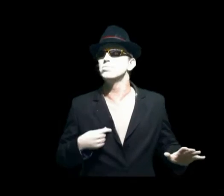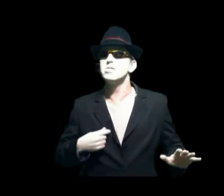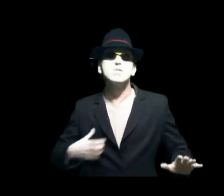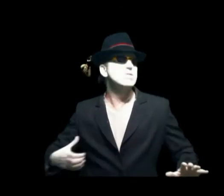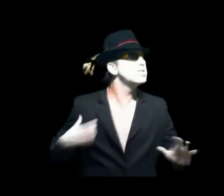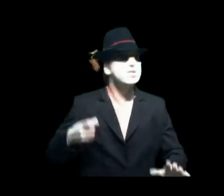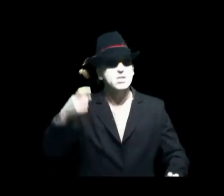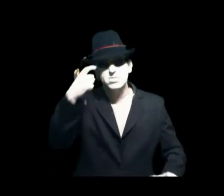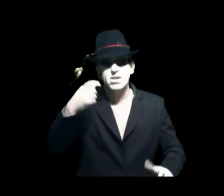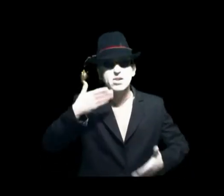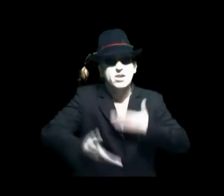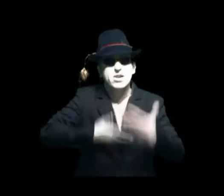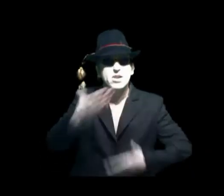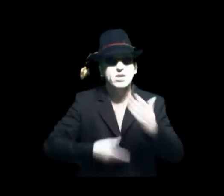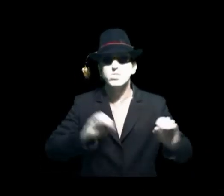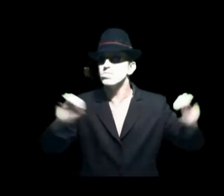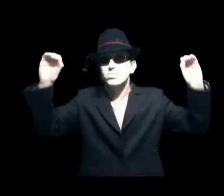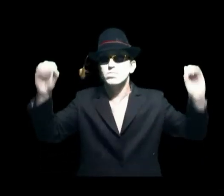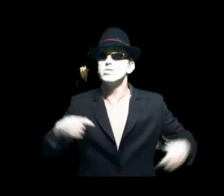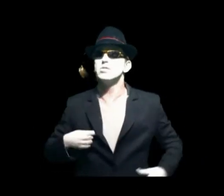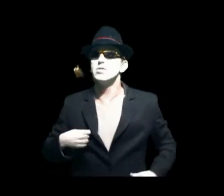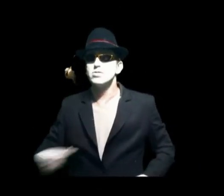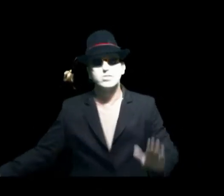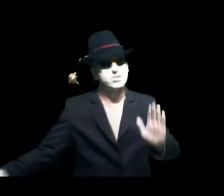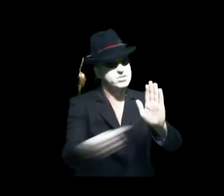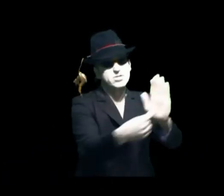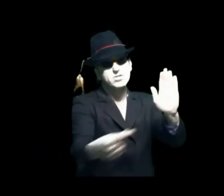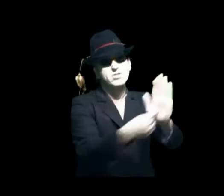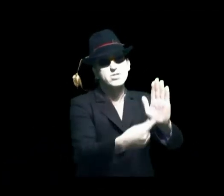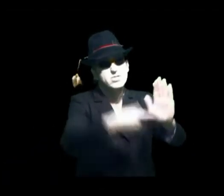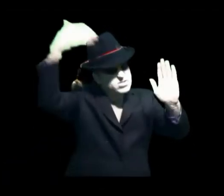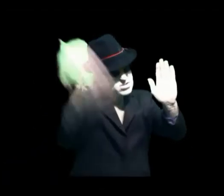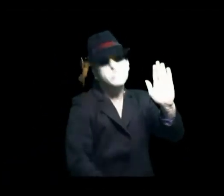This ain't another of my angry black poems and shit, this is some that's whats up shit!